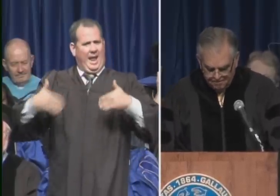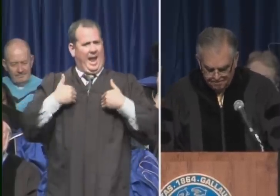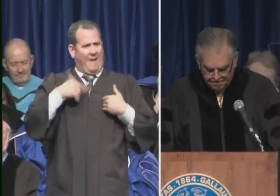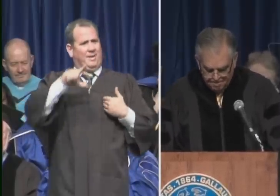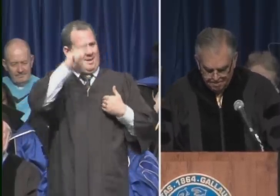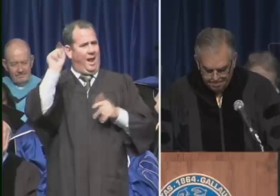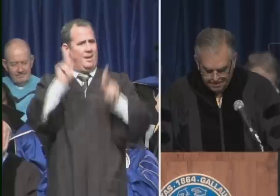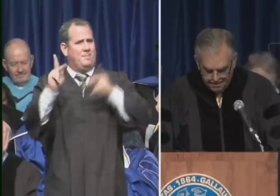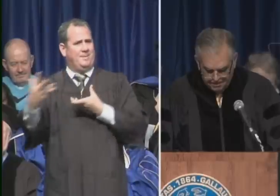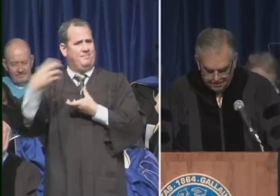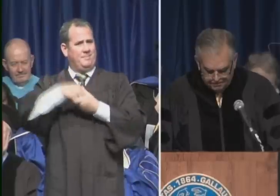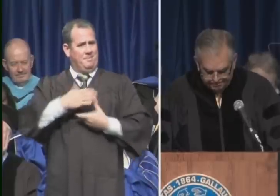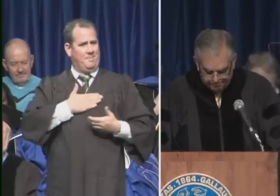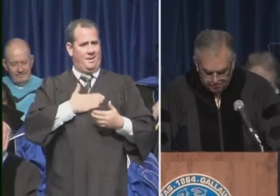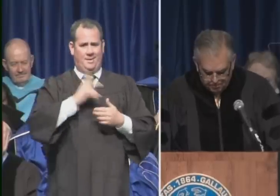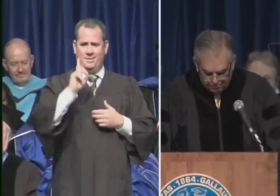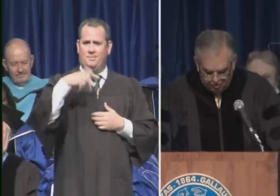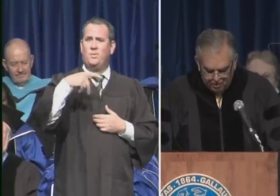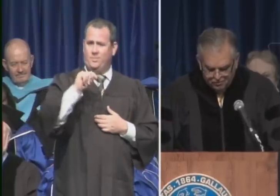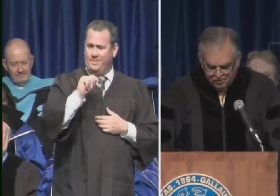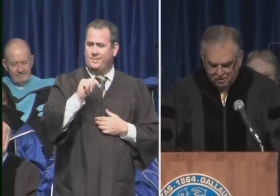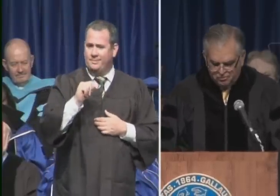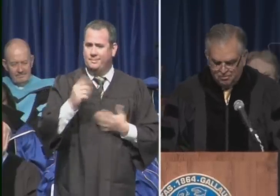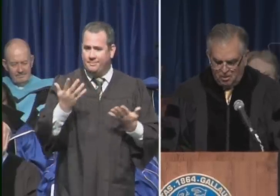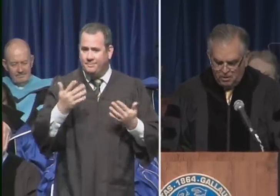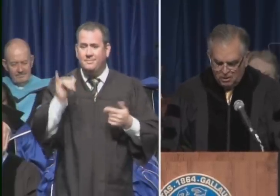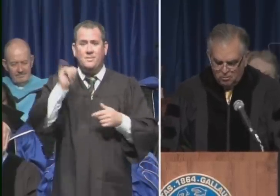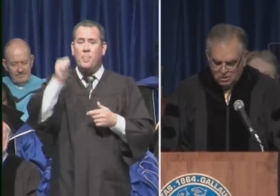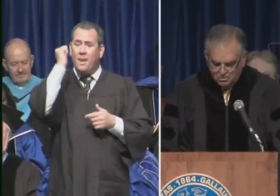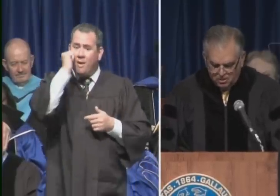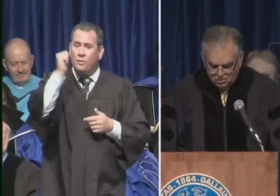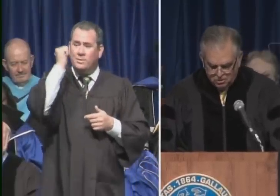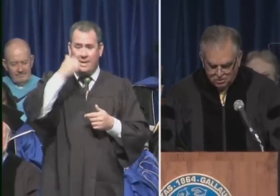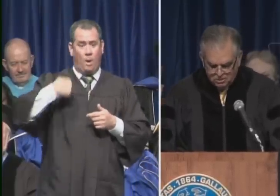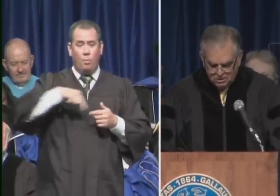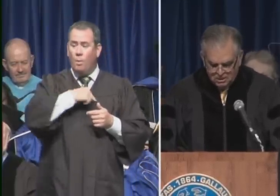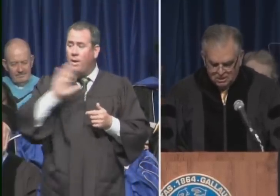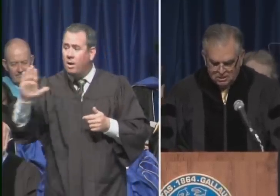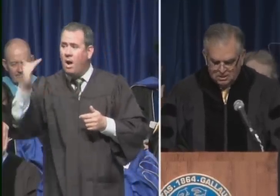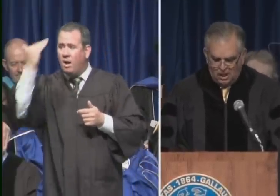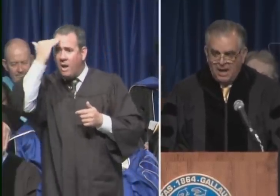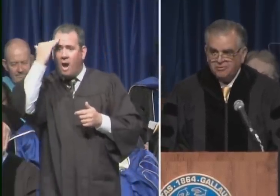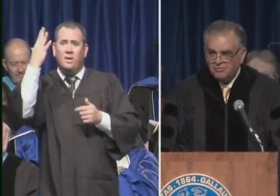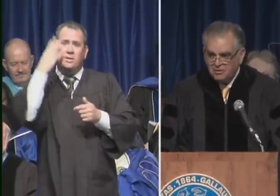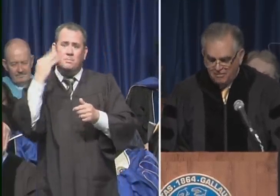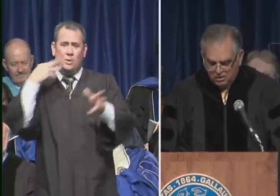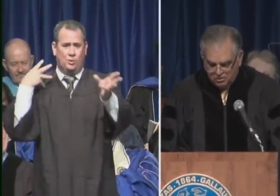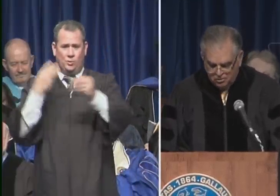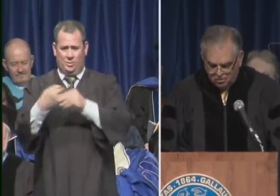For instance, Marilouise Burgess, class of 1972,